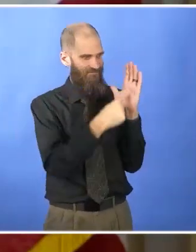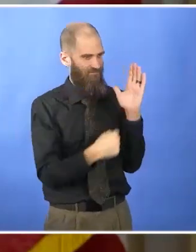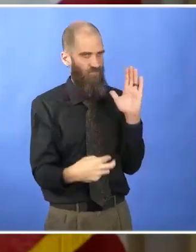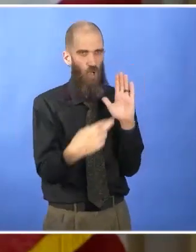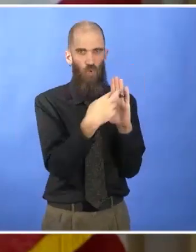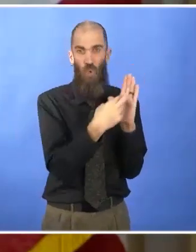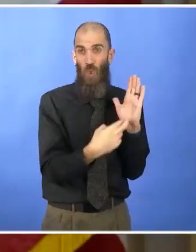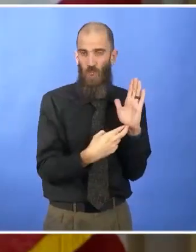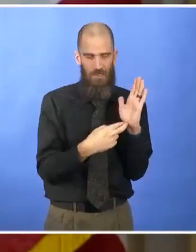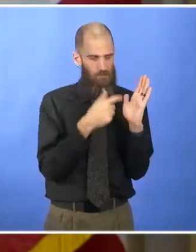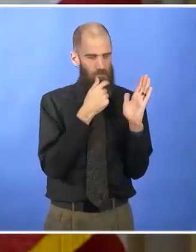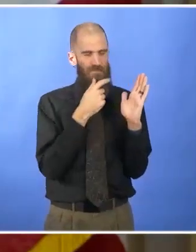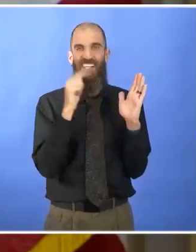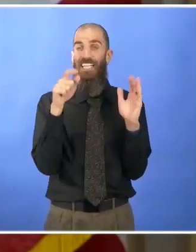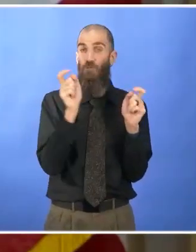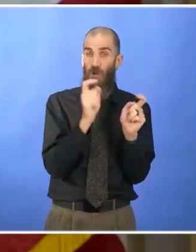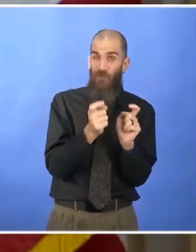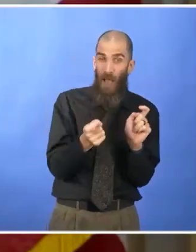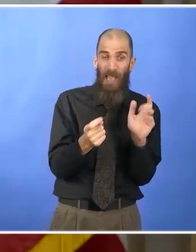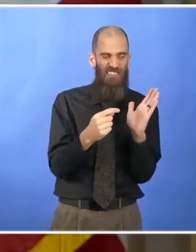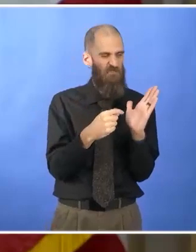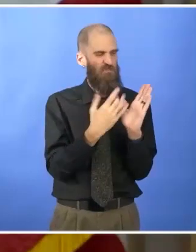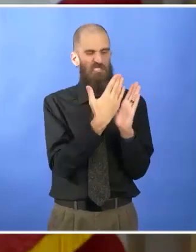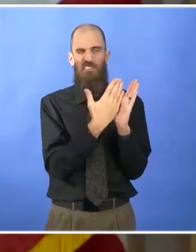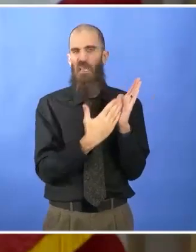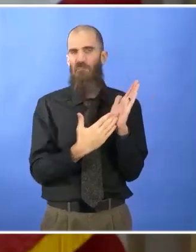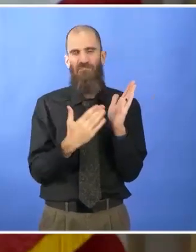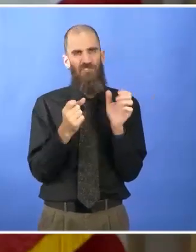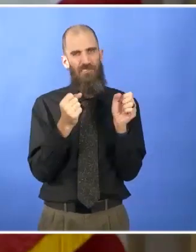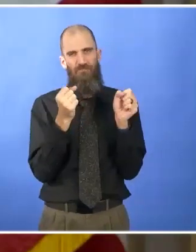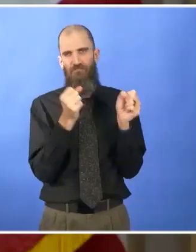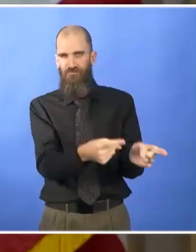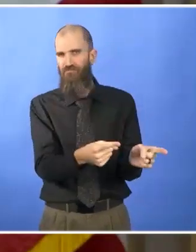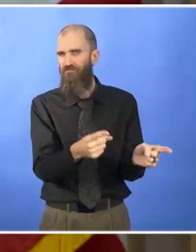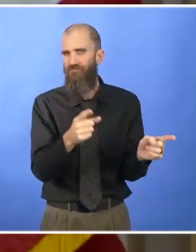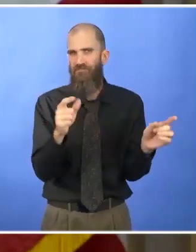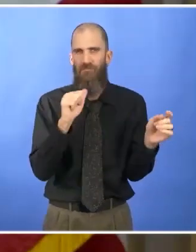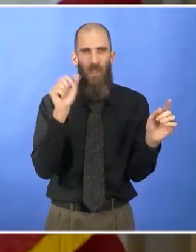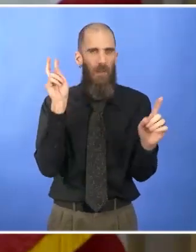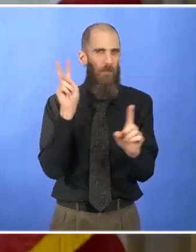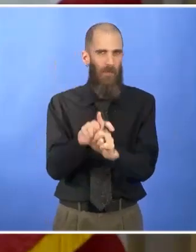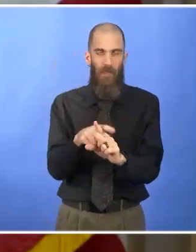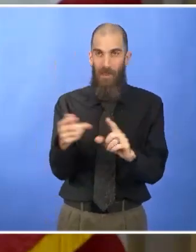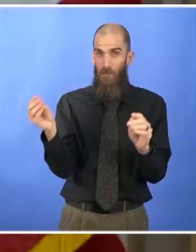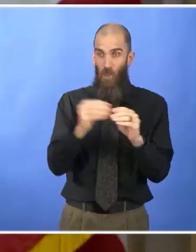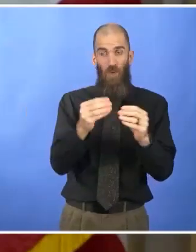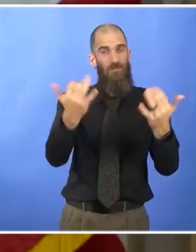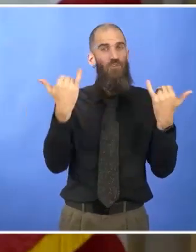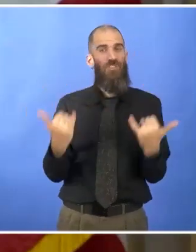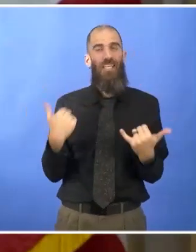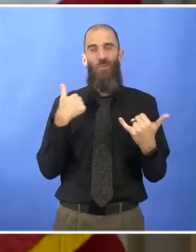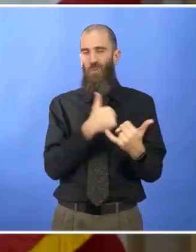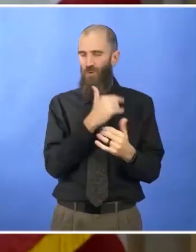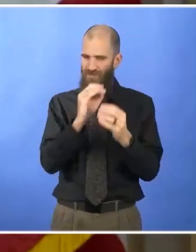TODAY, WE WORK TO FIX THAT. WE ARE SEEKING COMMENT TO REMOVE OUR OUTDATED RULES RELATED TO ANALOG TELEVISION